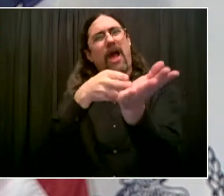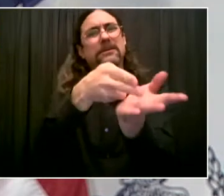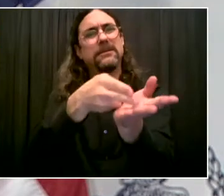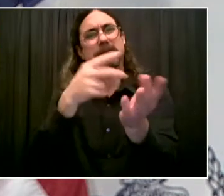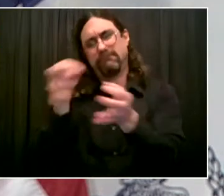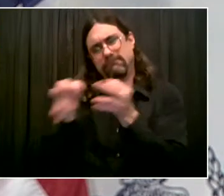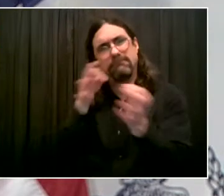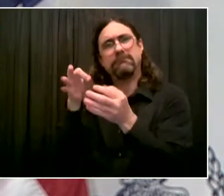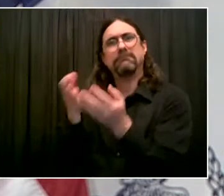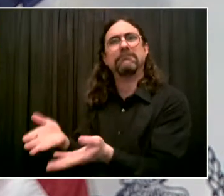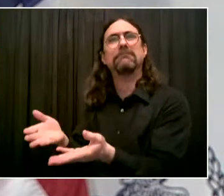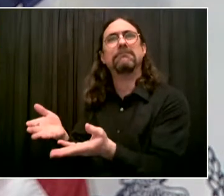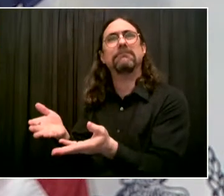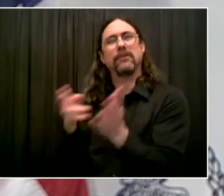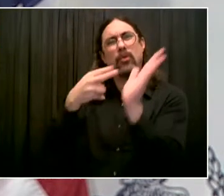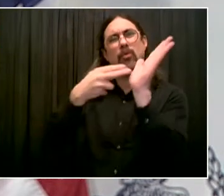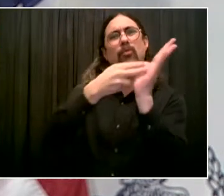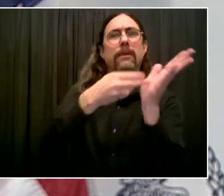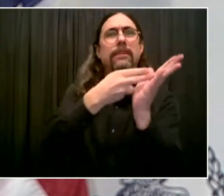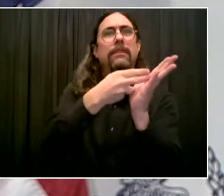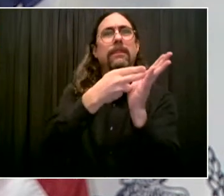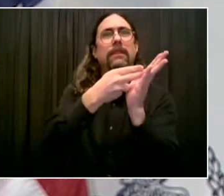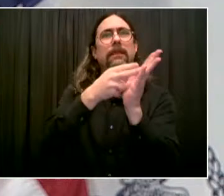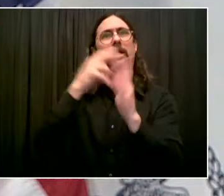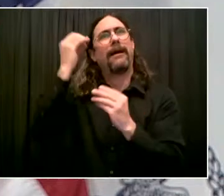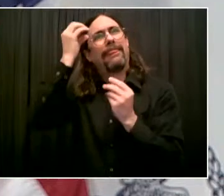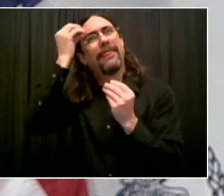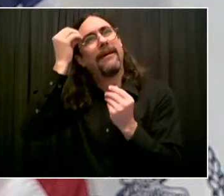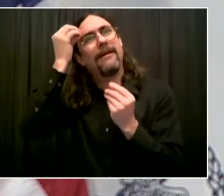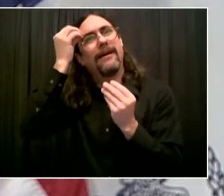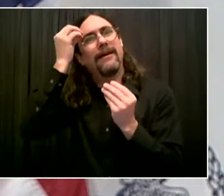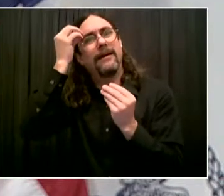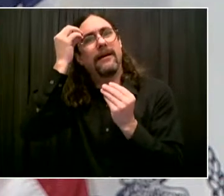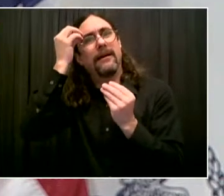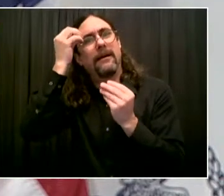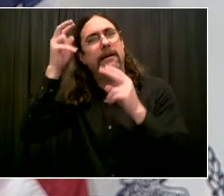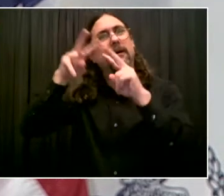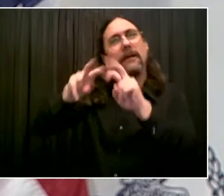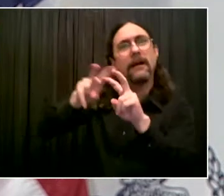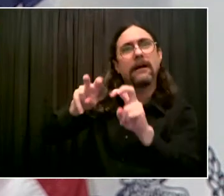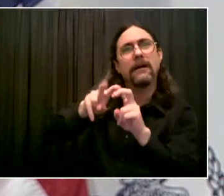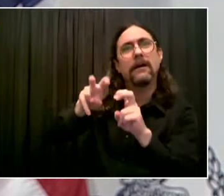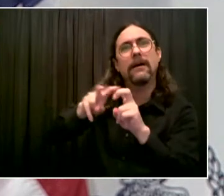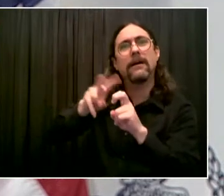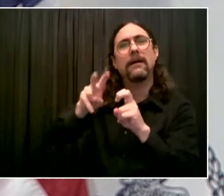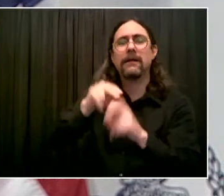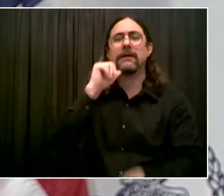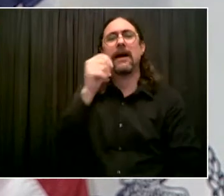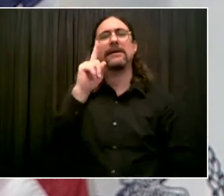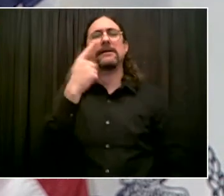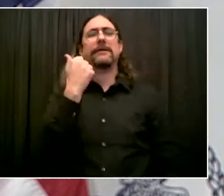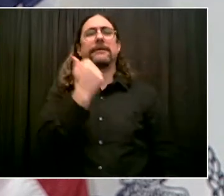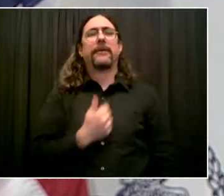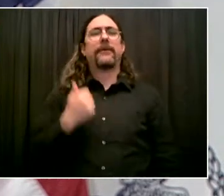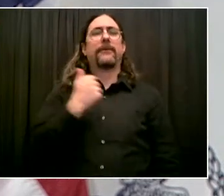COCOMMISSION. I'VE SAID THIS IS REALLY GOING TO BE A COMMISSIOOTN HAHAT FOCUSES ON RACIAL JUSTICE AND I THINK IS NOT JUST ABOUT TT NHEYYD PITITS '